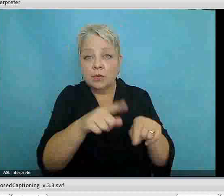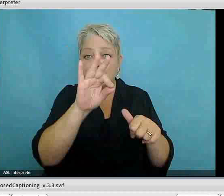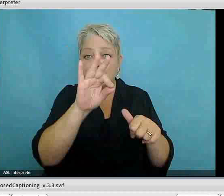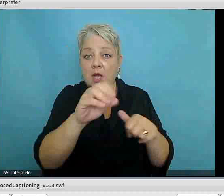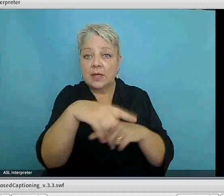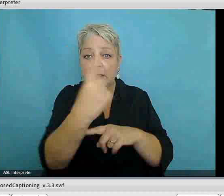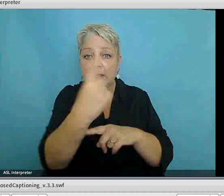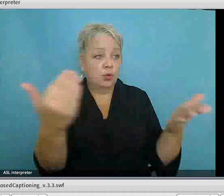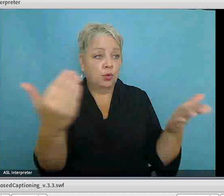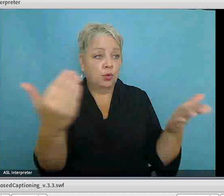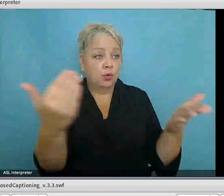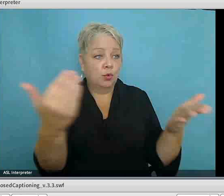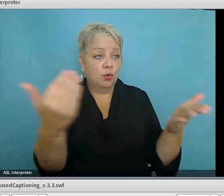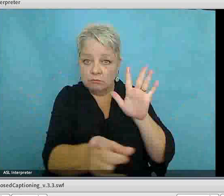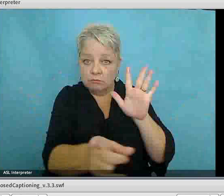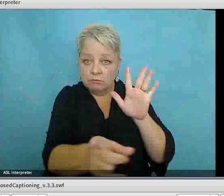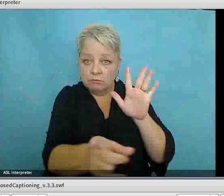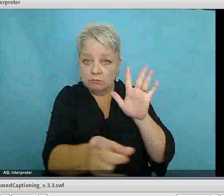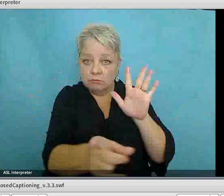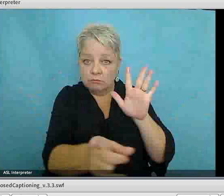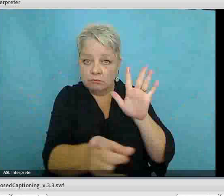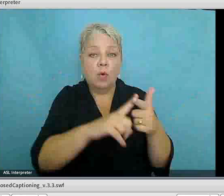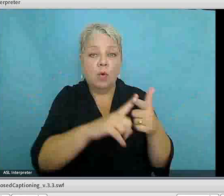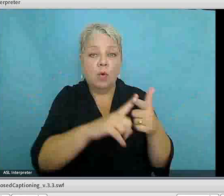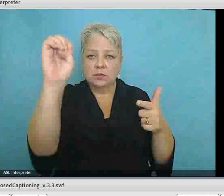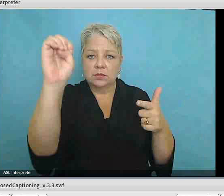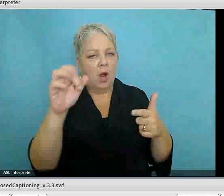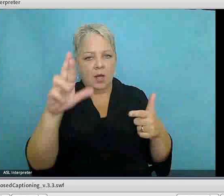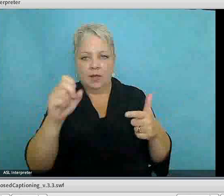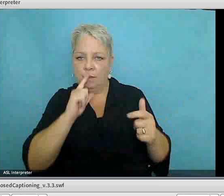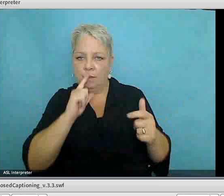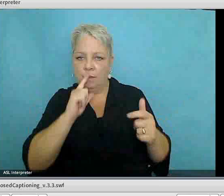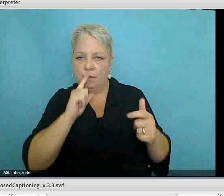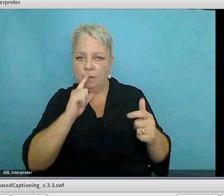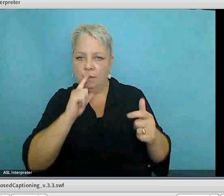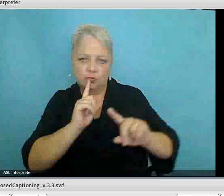the One Care plan must address them immediately.